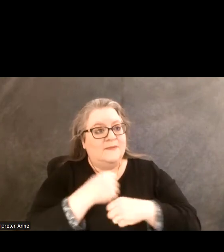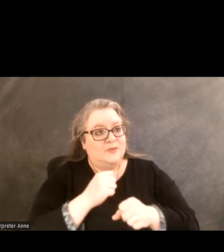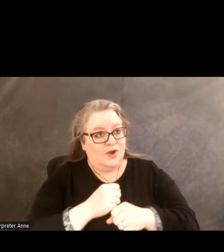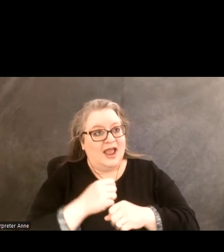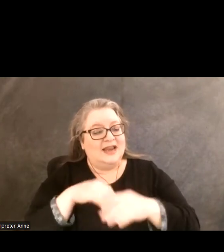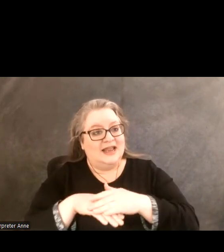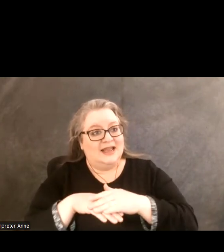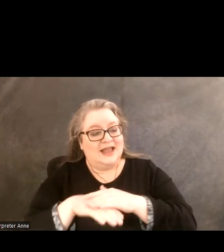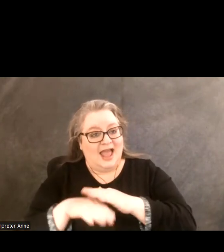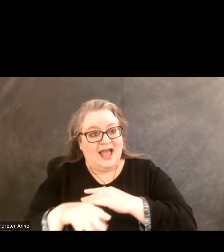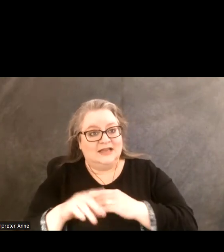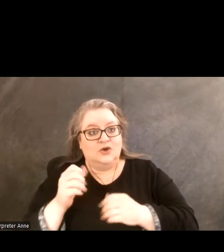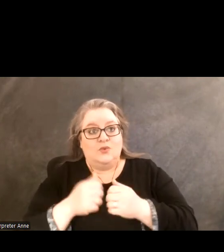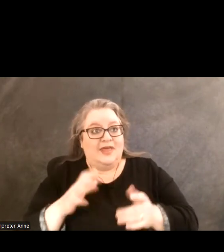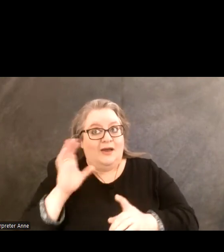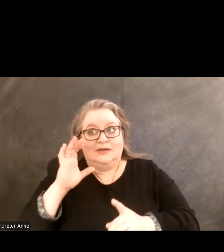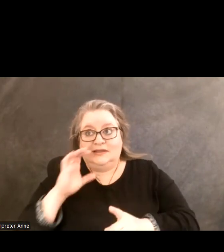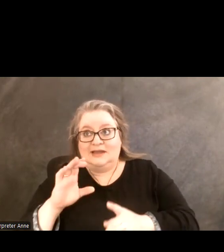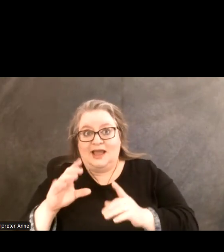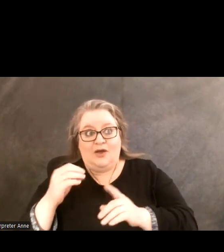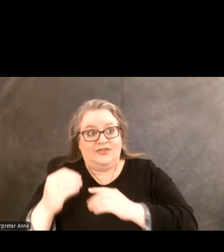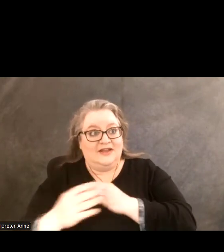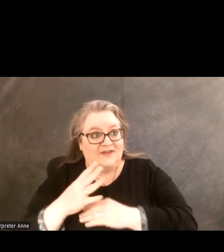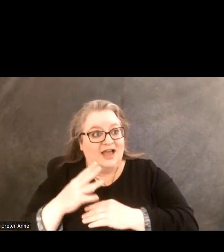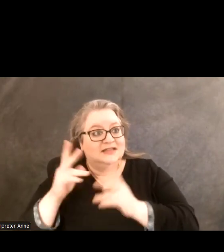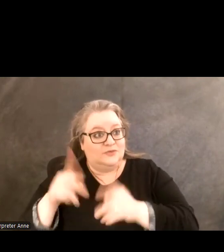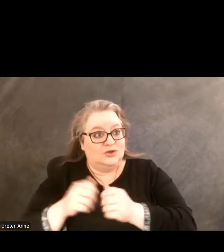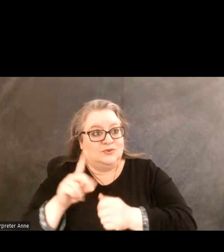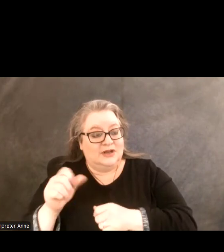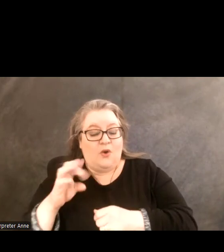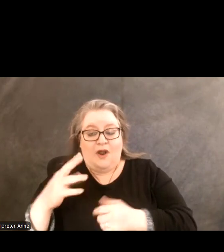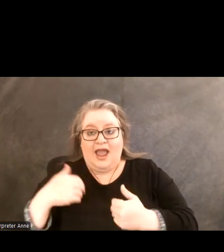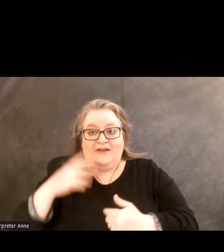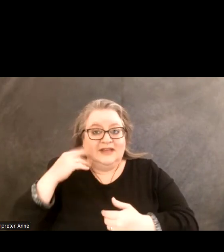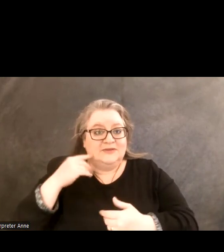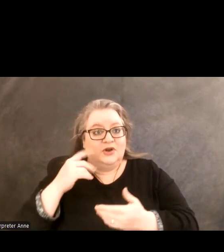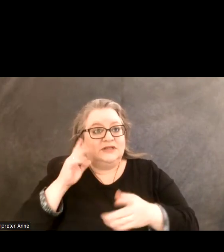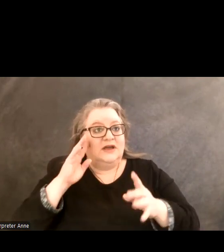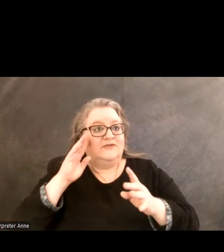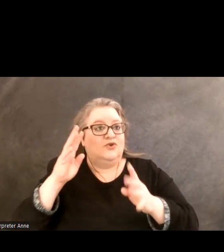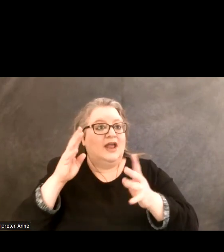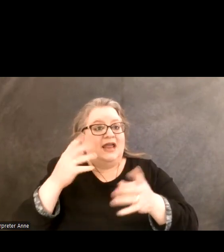out the advice of a disabled person or having had experience creating access themselves before.